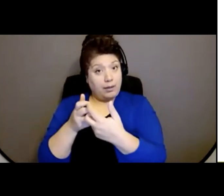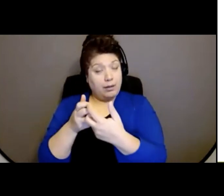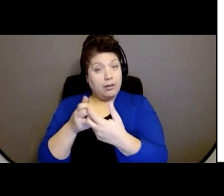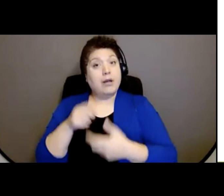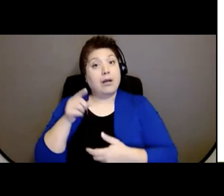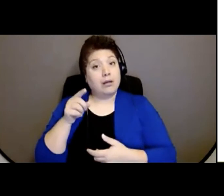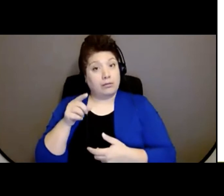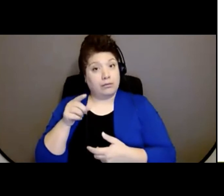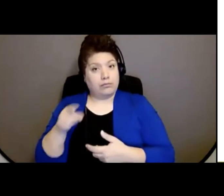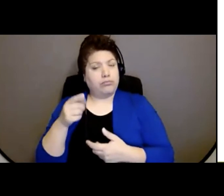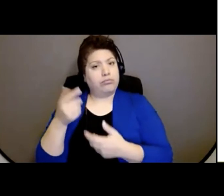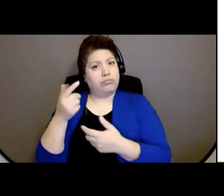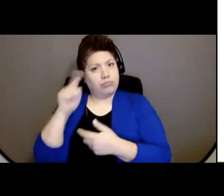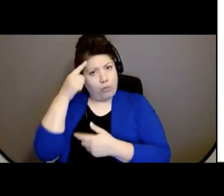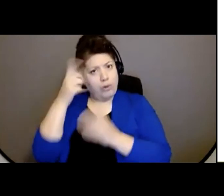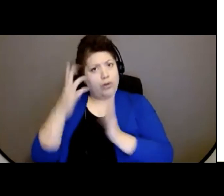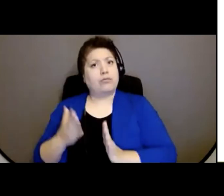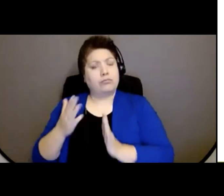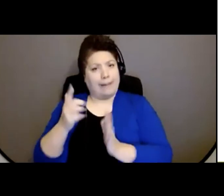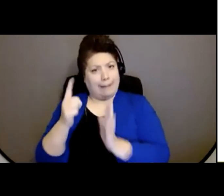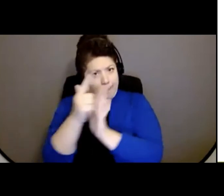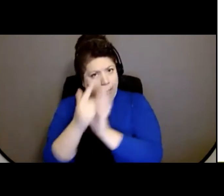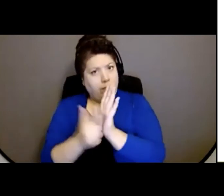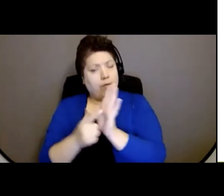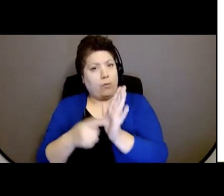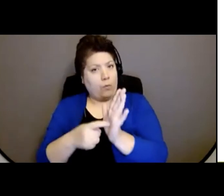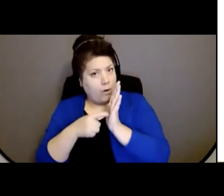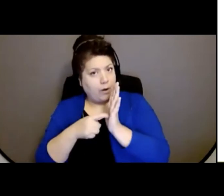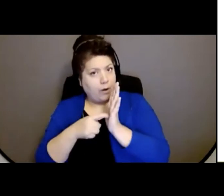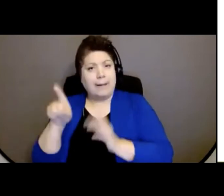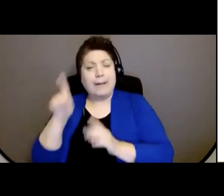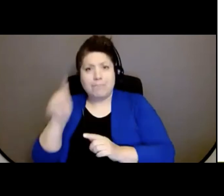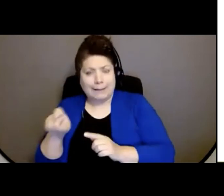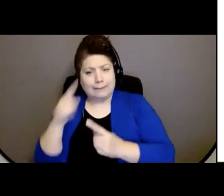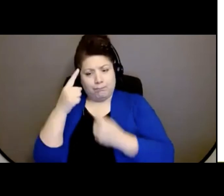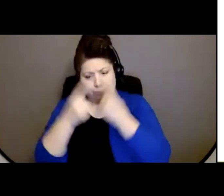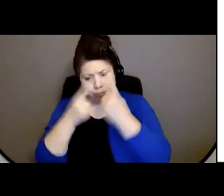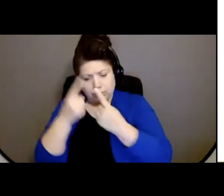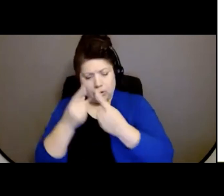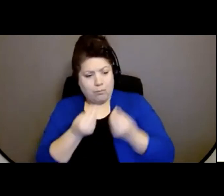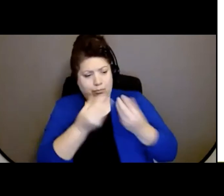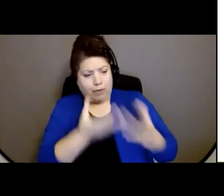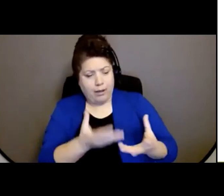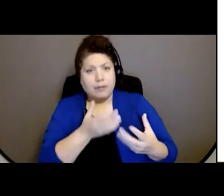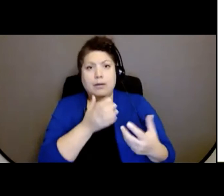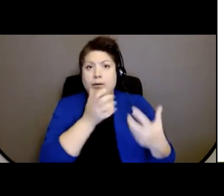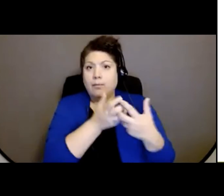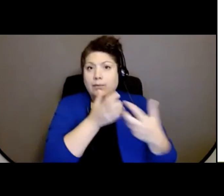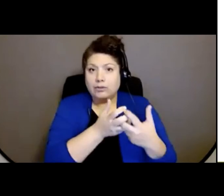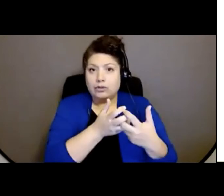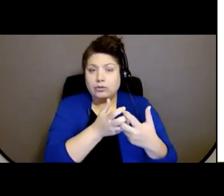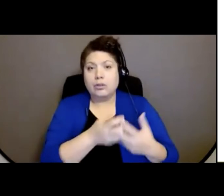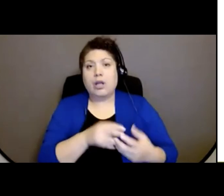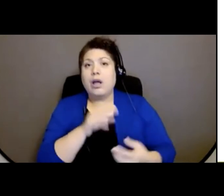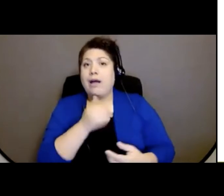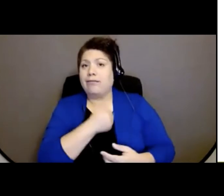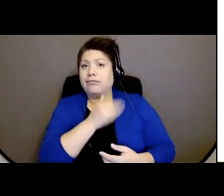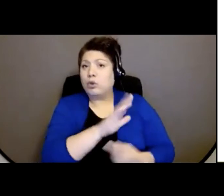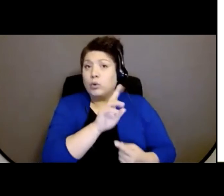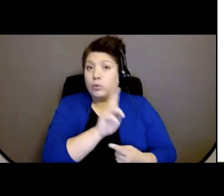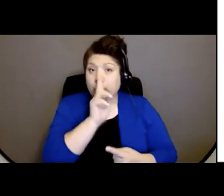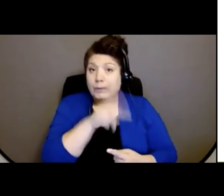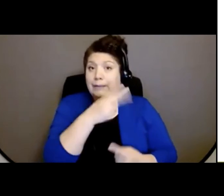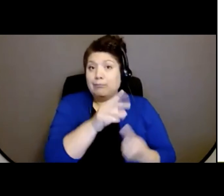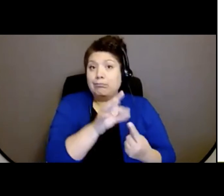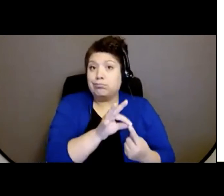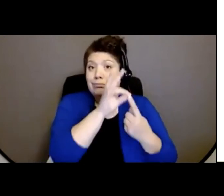TO ACCOMMODATE THE INDIVIDUAL OR UNIQUE NEEDS OF PEOPLE WITH DISABILITIES WHEN THEY CAN'T